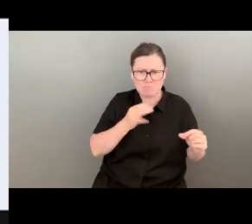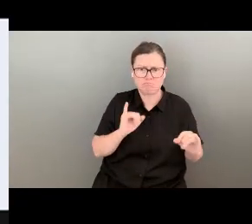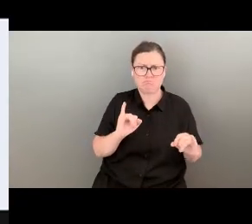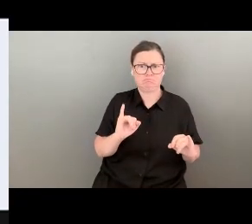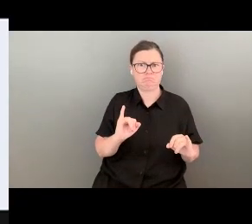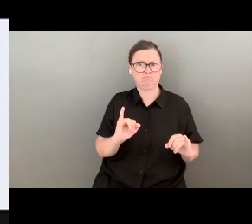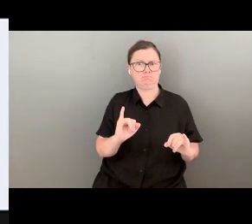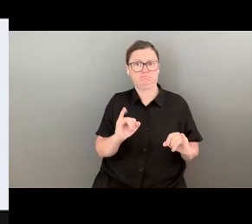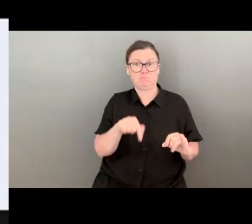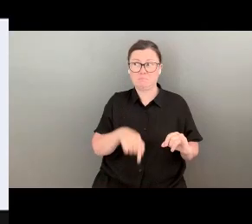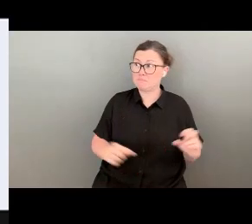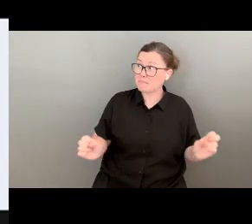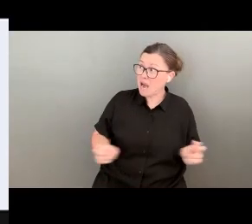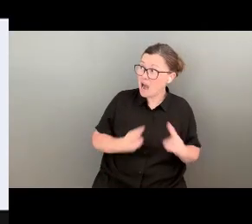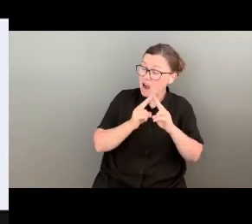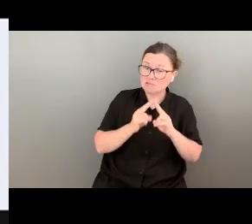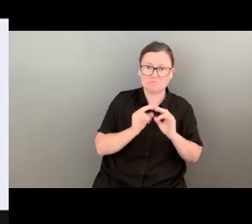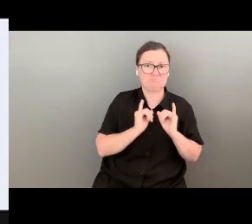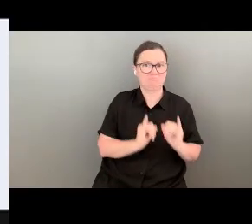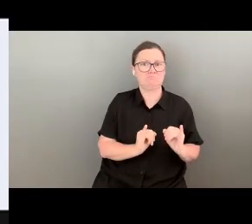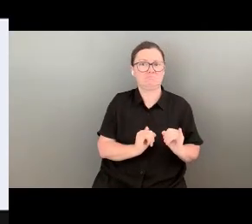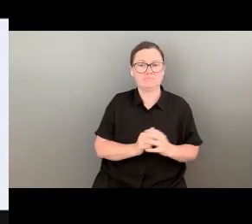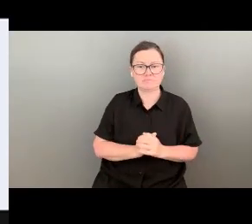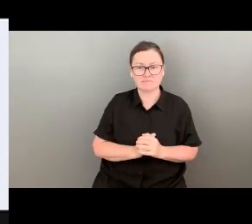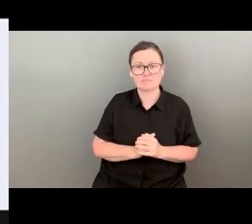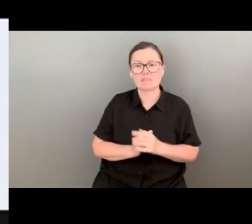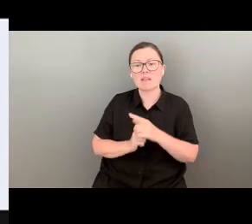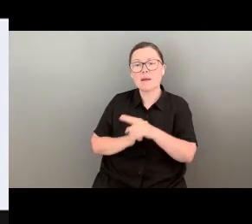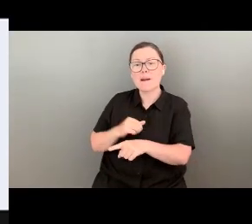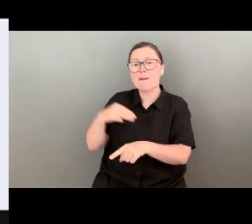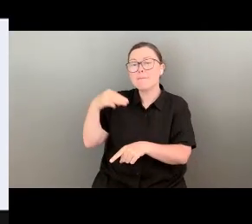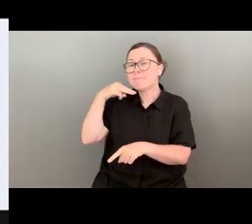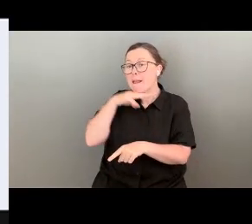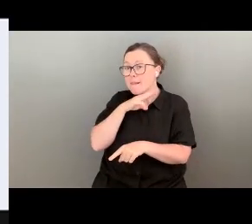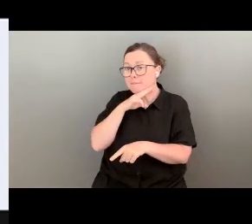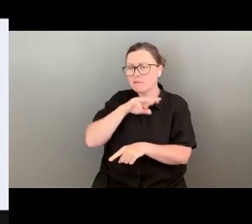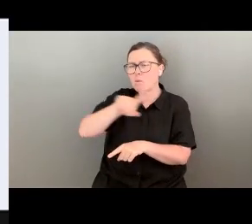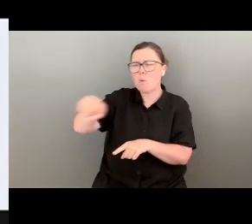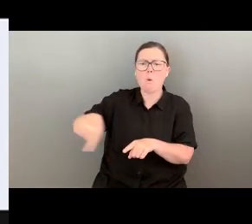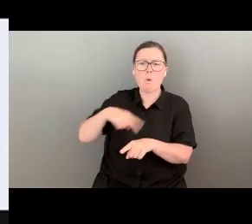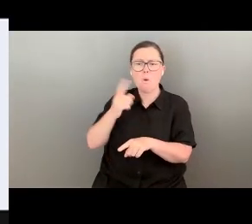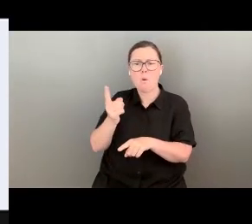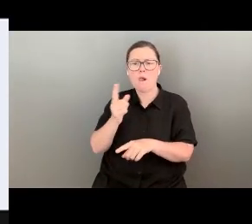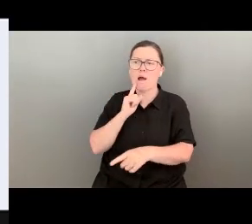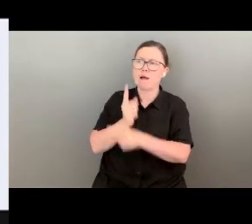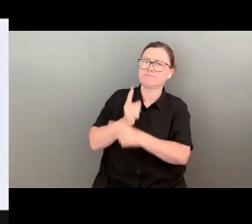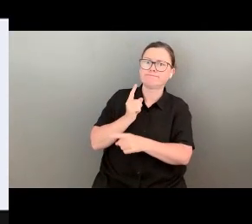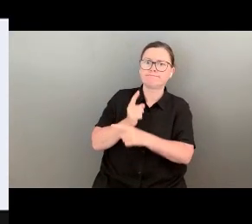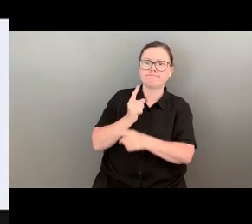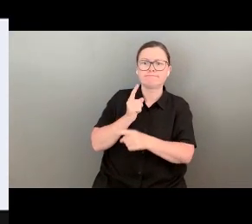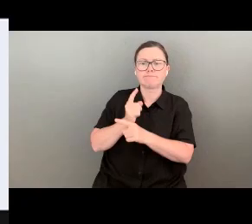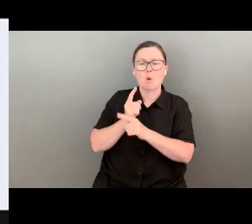Melbourne everybody raves about Lune croissants, which are very expensive and a bit,